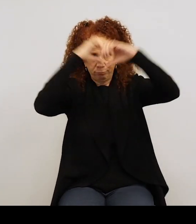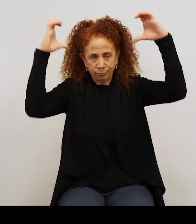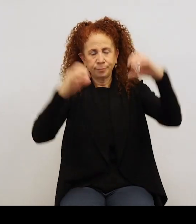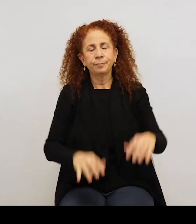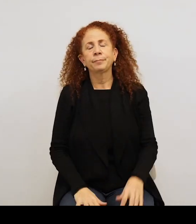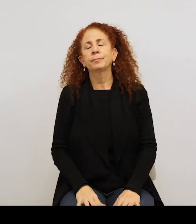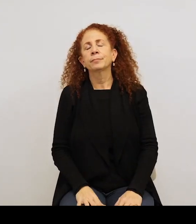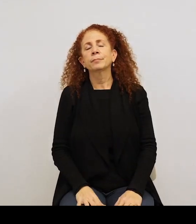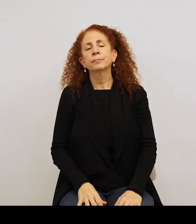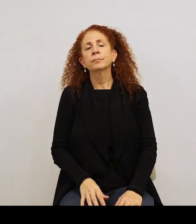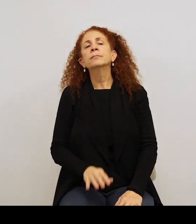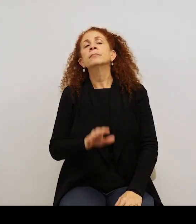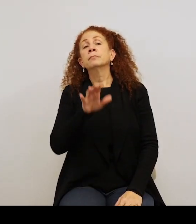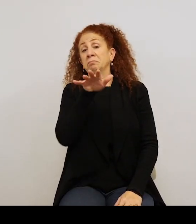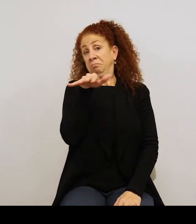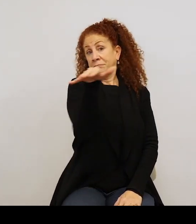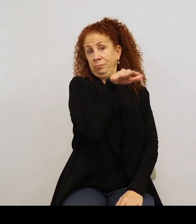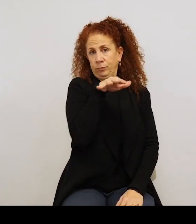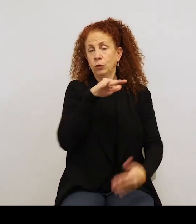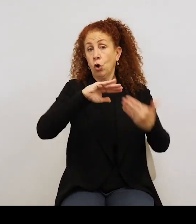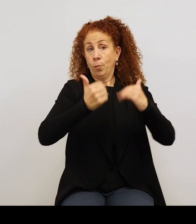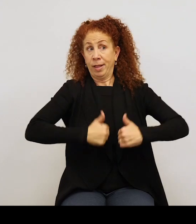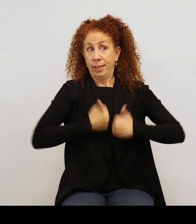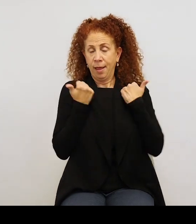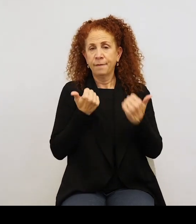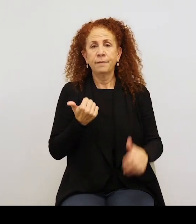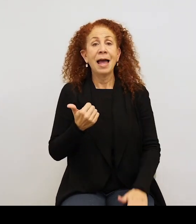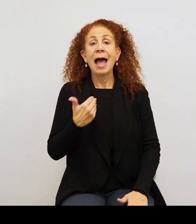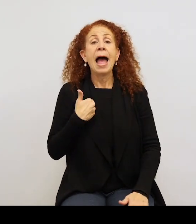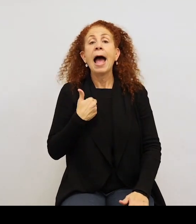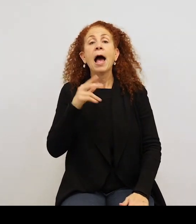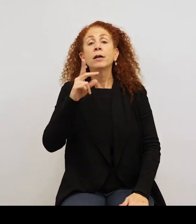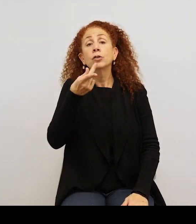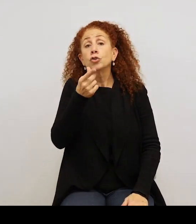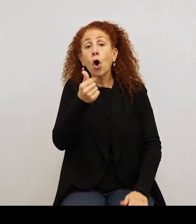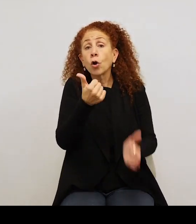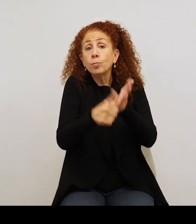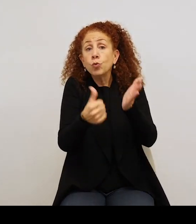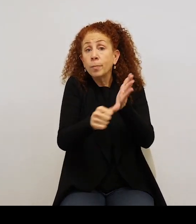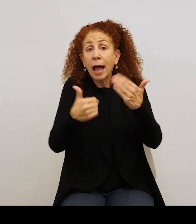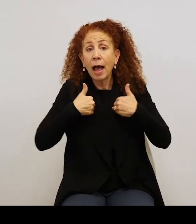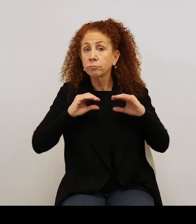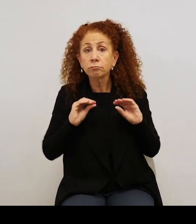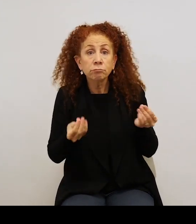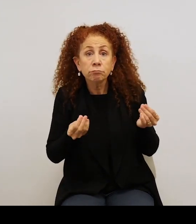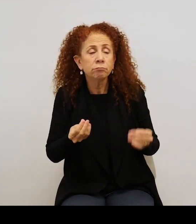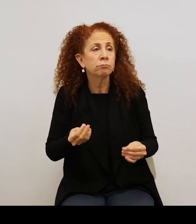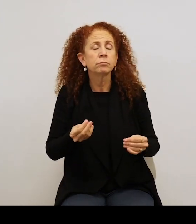In her urban life world, there are no piles of dog poop in the streets, no trash cans that